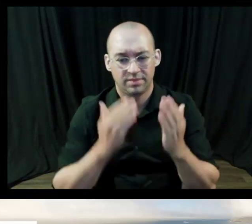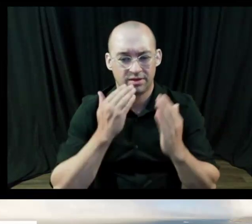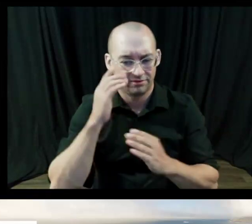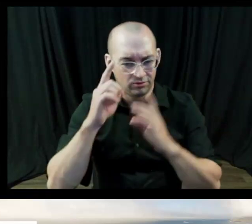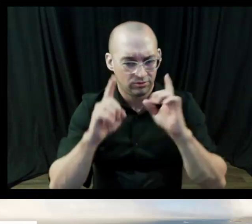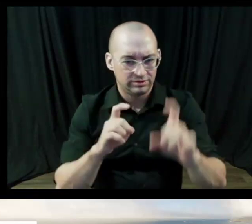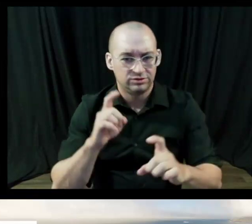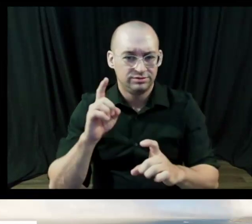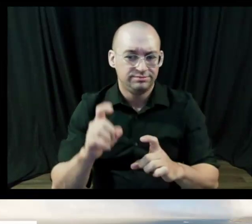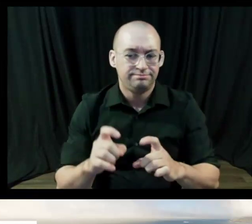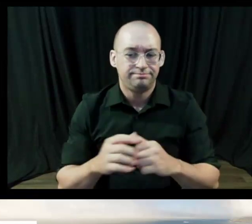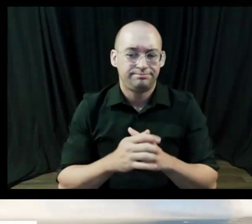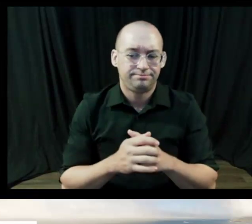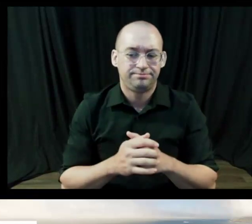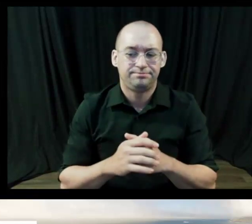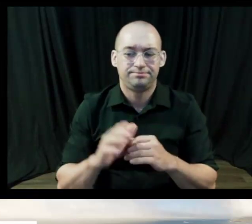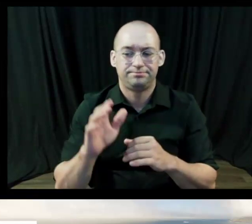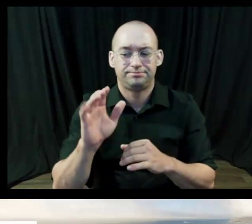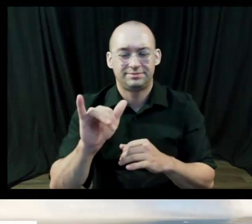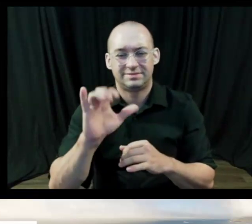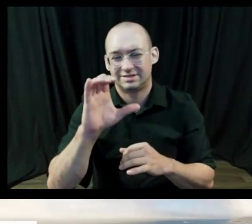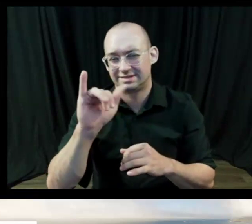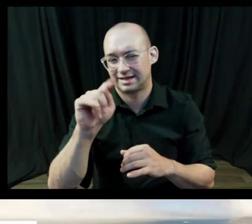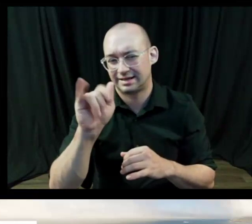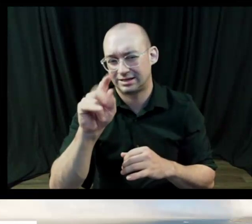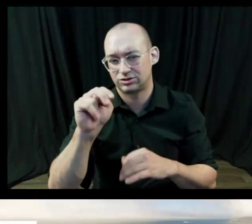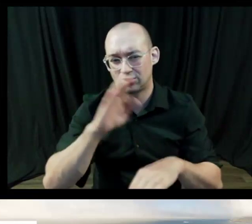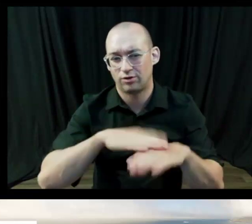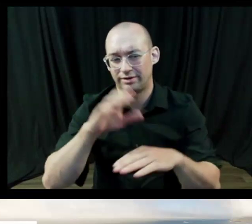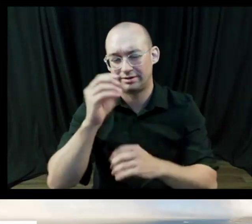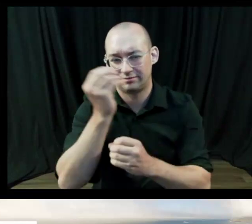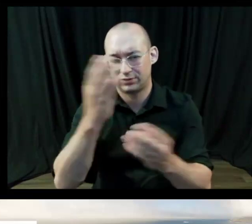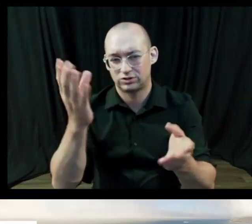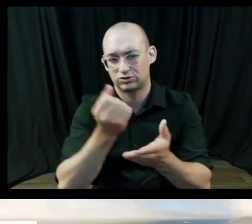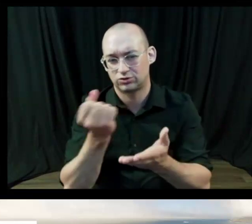draft guidelines. There are citations on the data sources that have been used. And Alex,